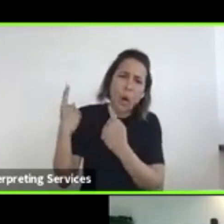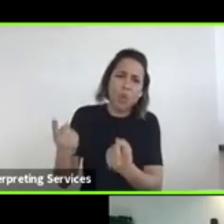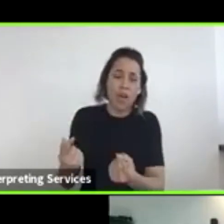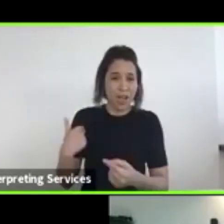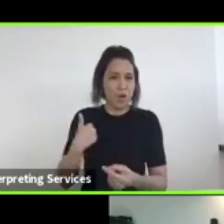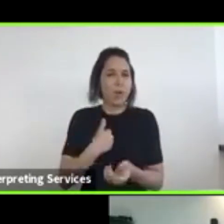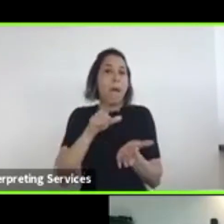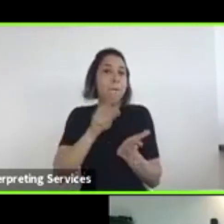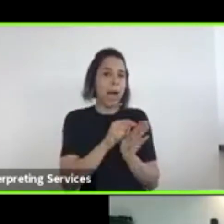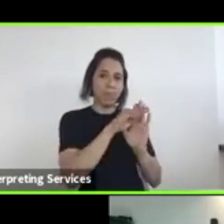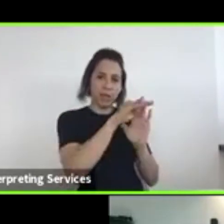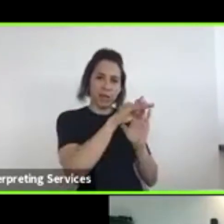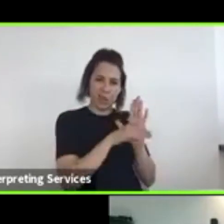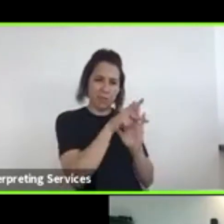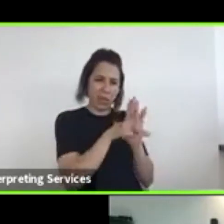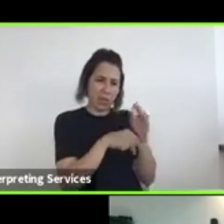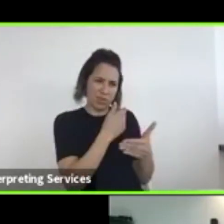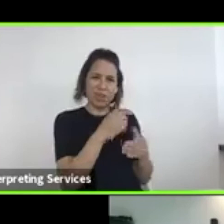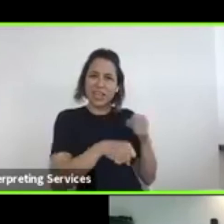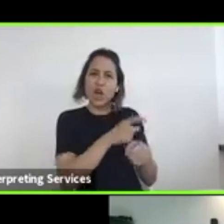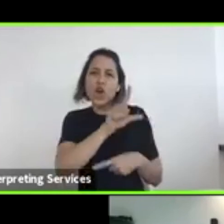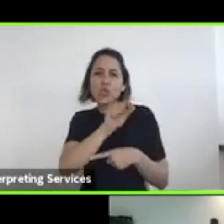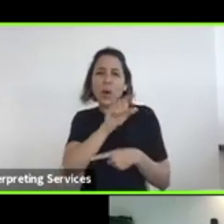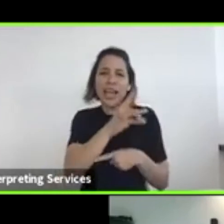IN 2018, AFTER WE DID, LIKE, TWO YEARS, OF, LIKE,